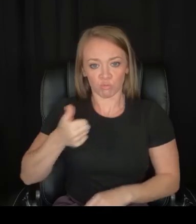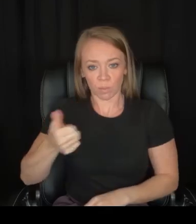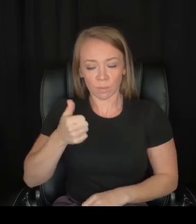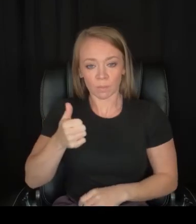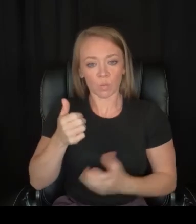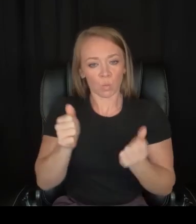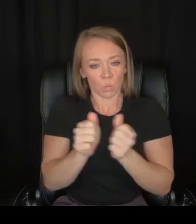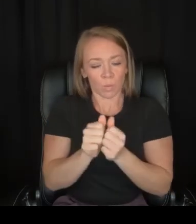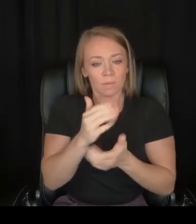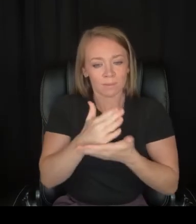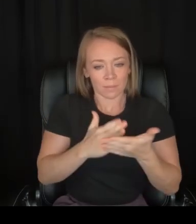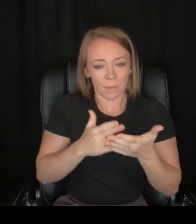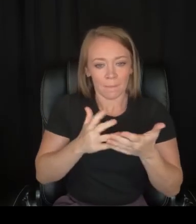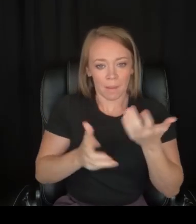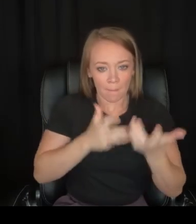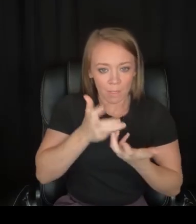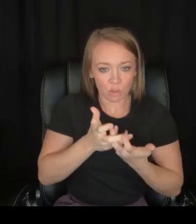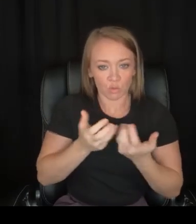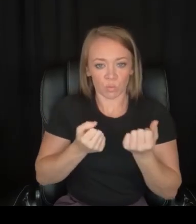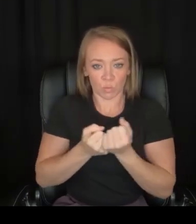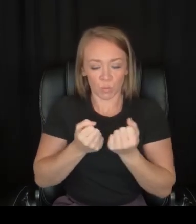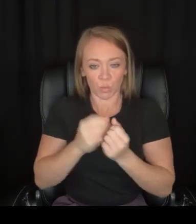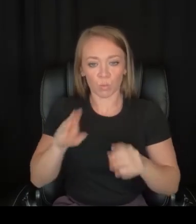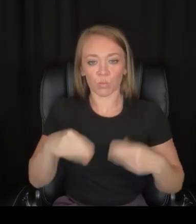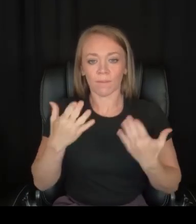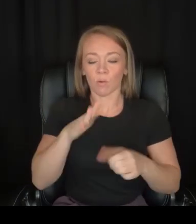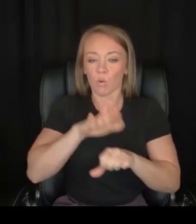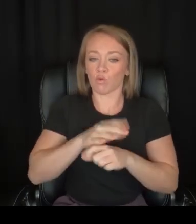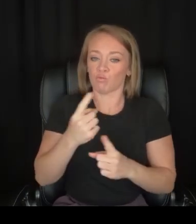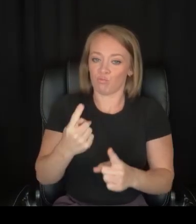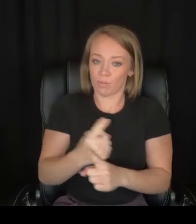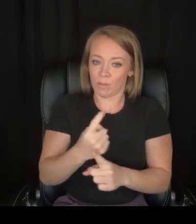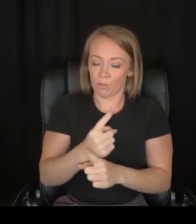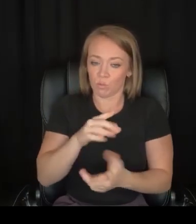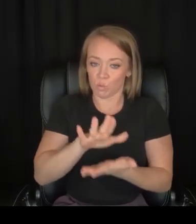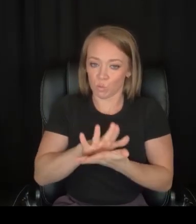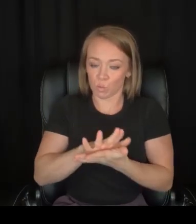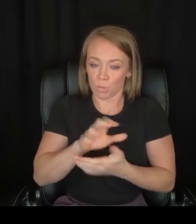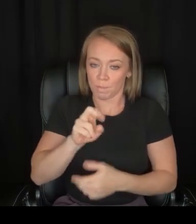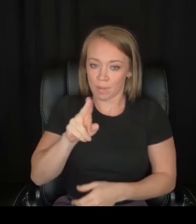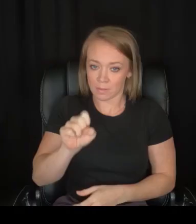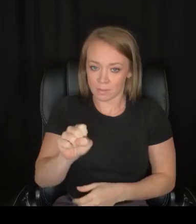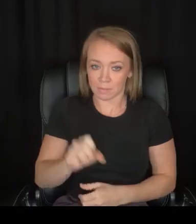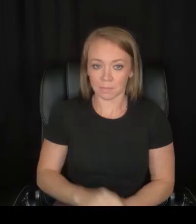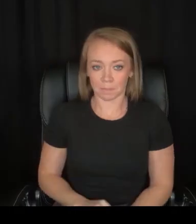through accommodations and supports provided to them on a regular school bus